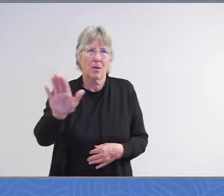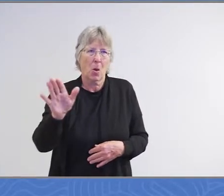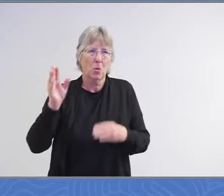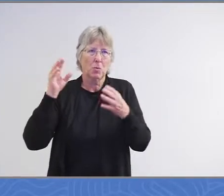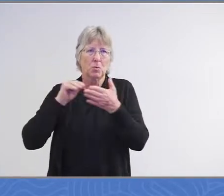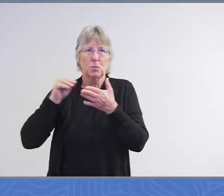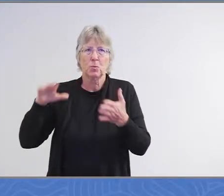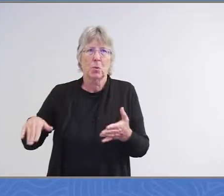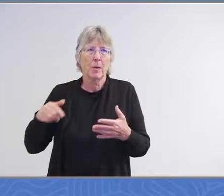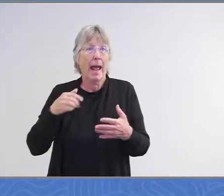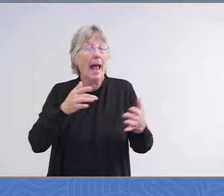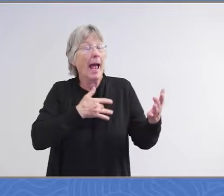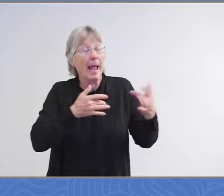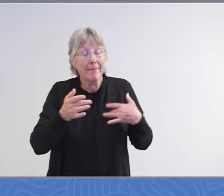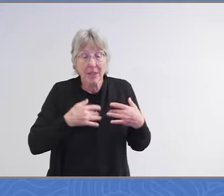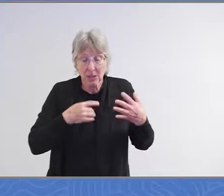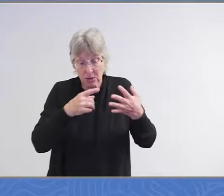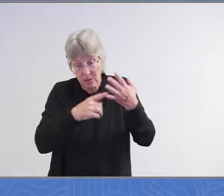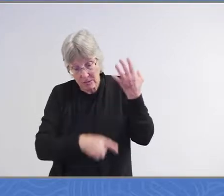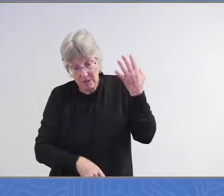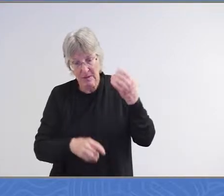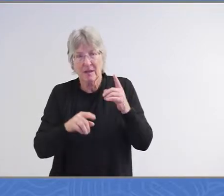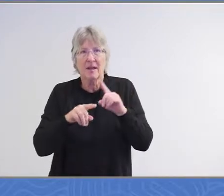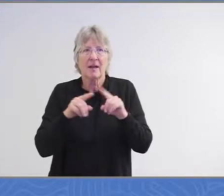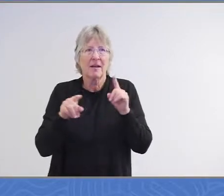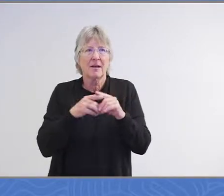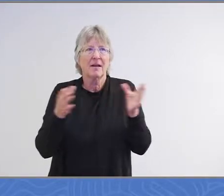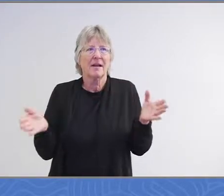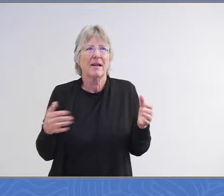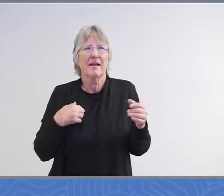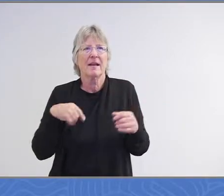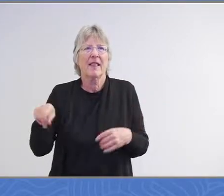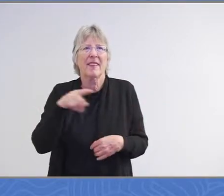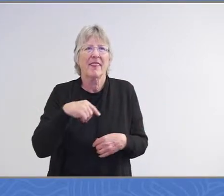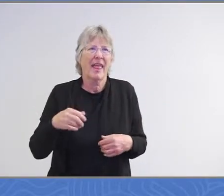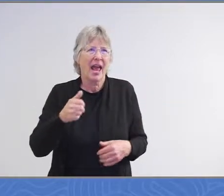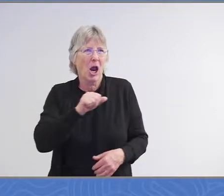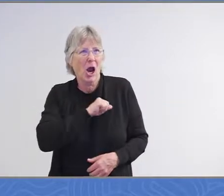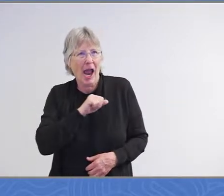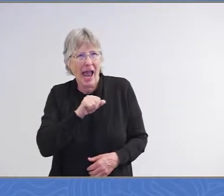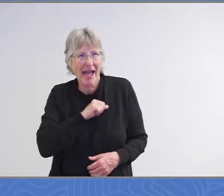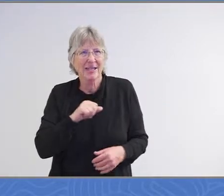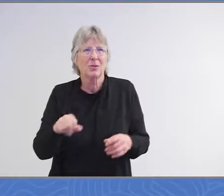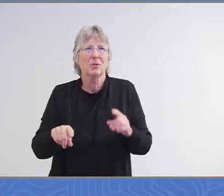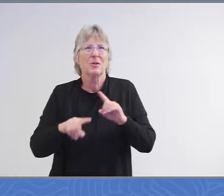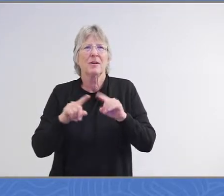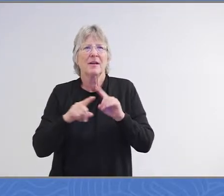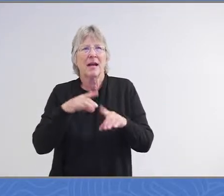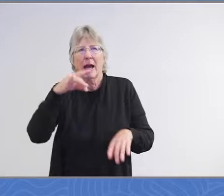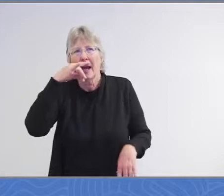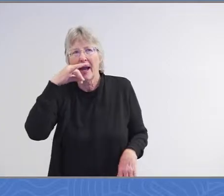I am concerned because of the layers of fair attitude demonstrated to families that their kids will bounce back